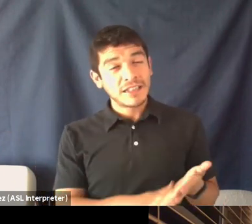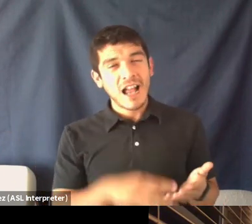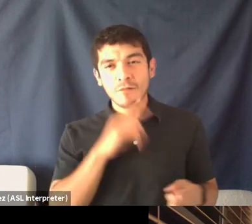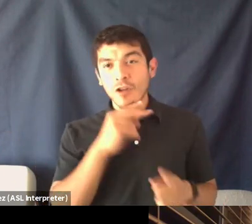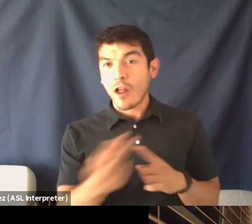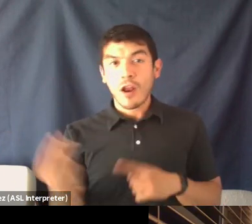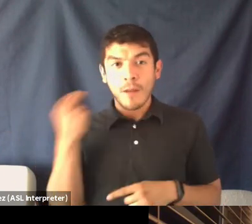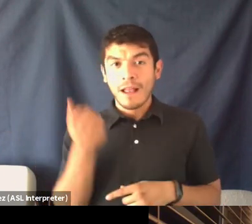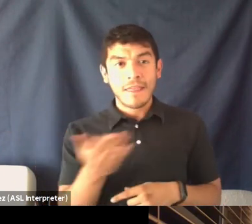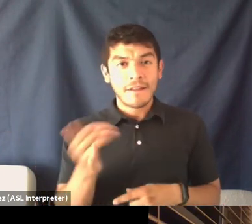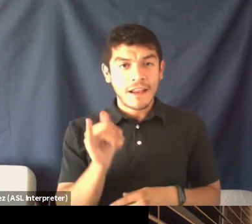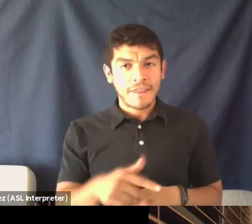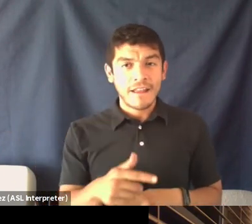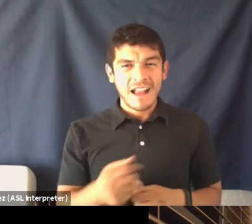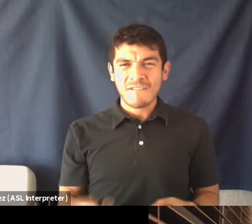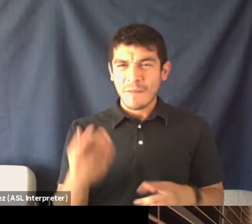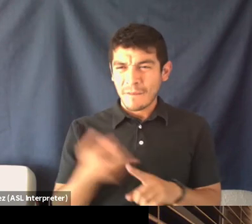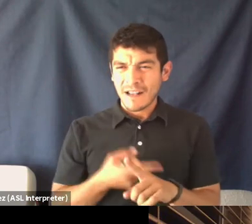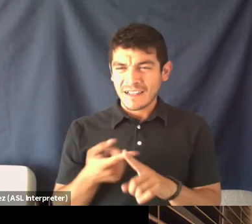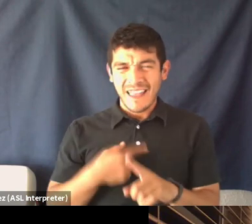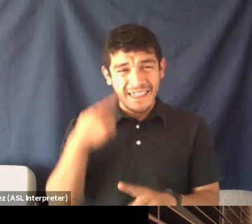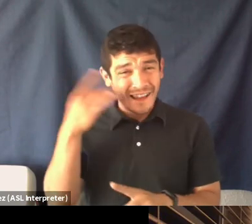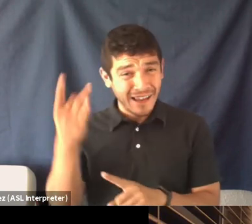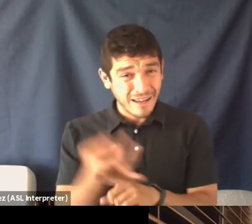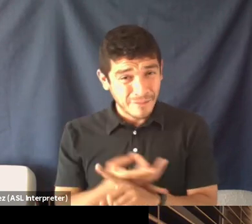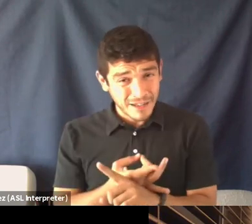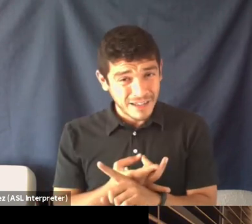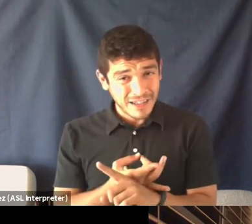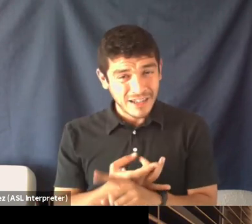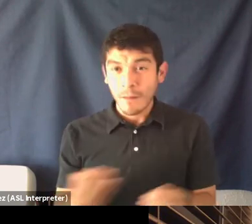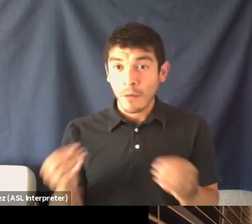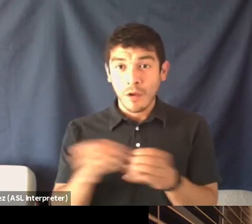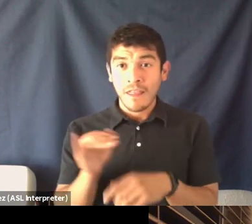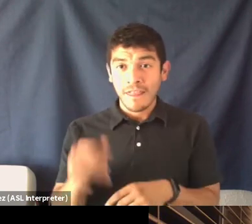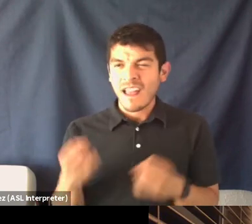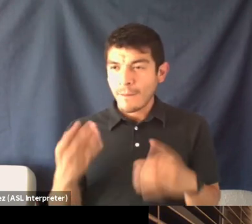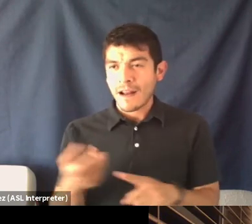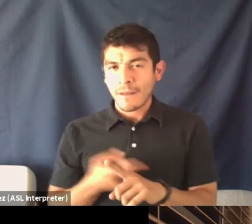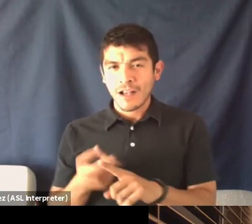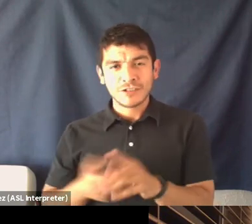however many months, is that eight months? No more than that, many months ago it feels like five years ago.